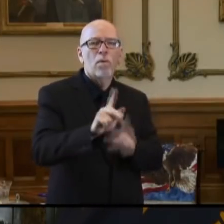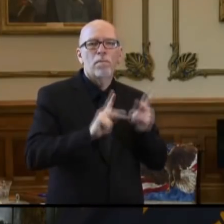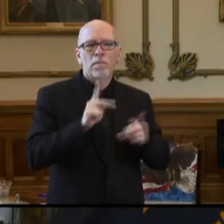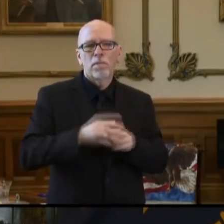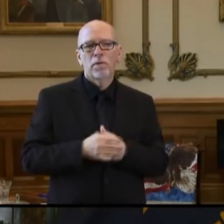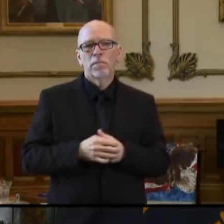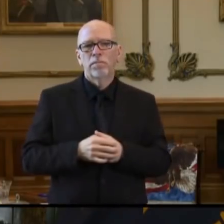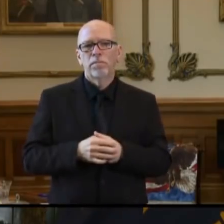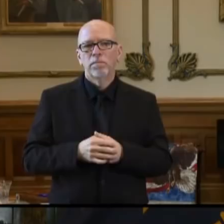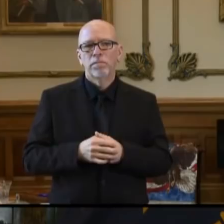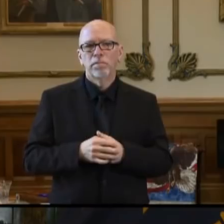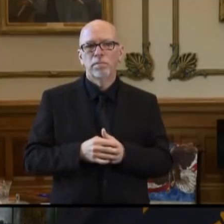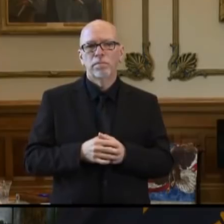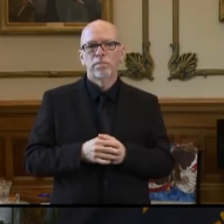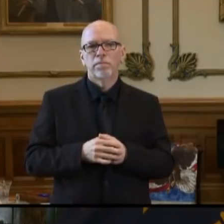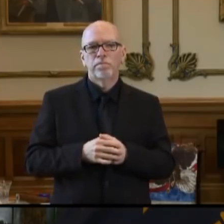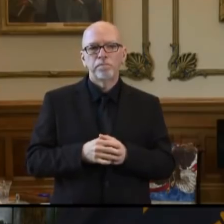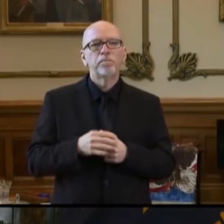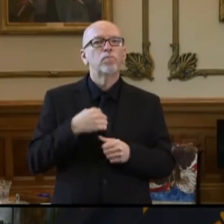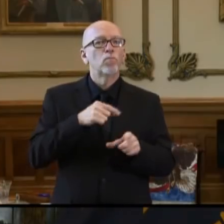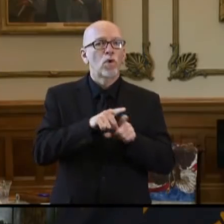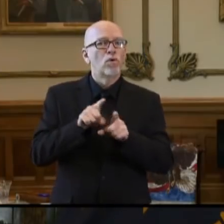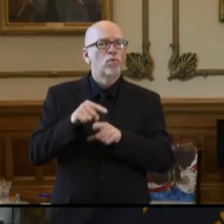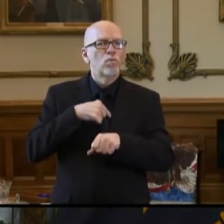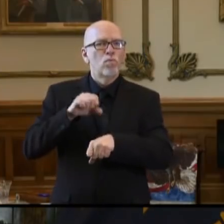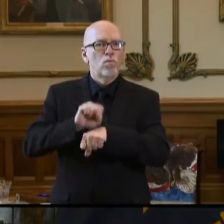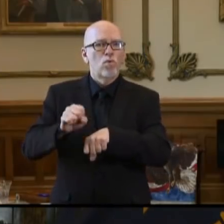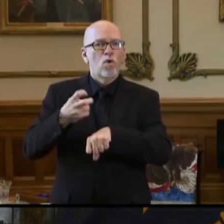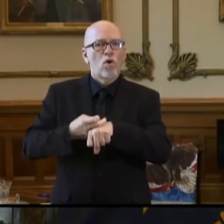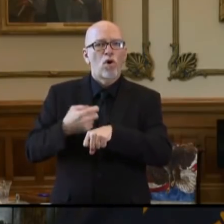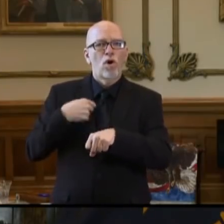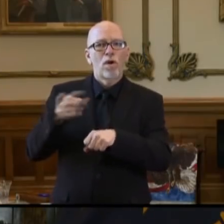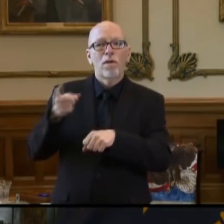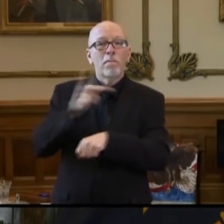EQUIPMENT AND OTHER THINGS THAT ALLOW TO PROVIDE THE BEST CARE